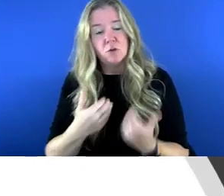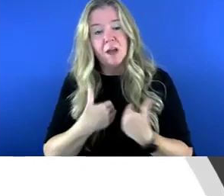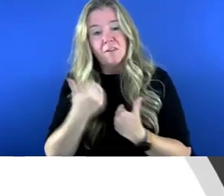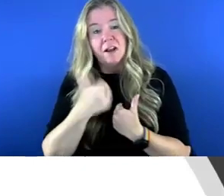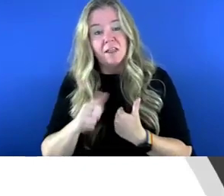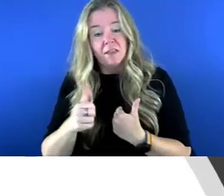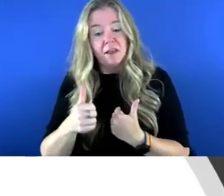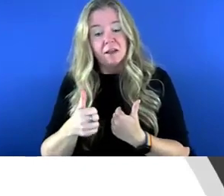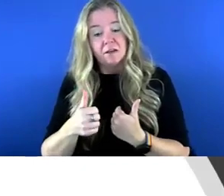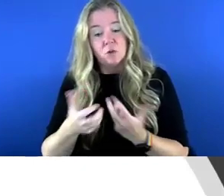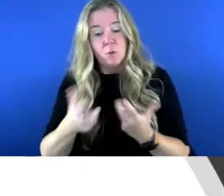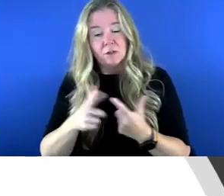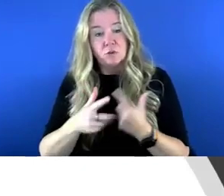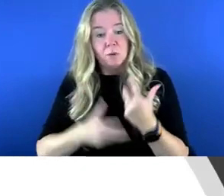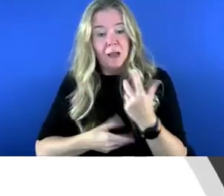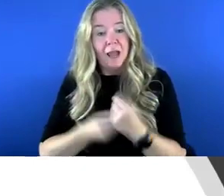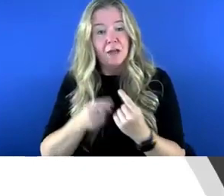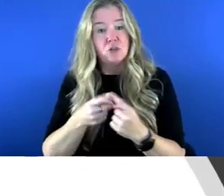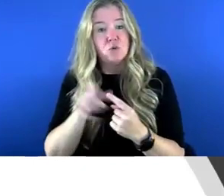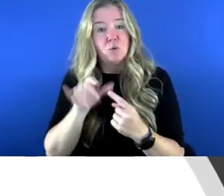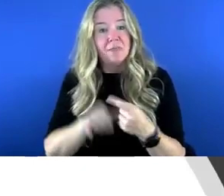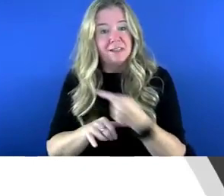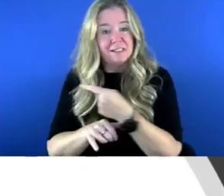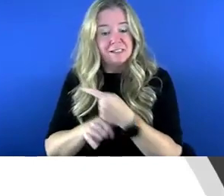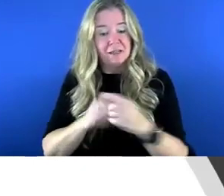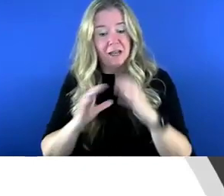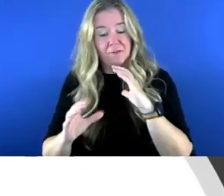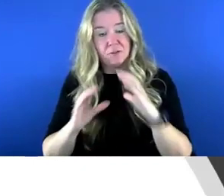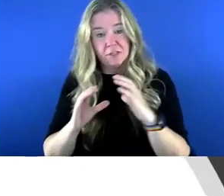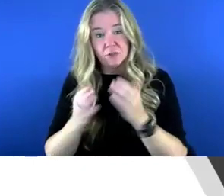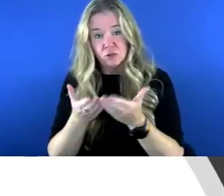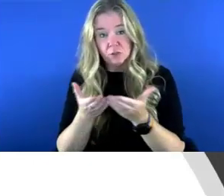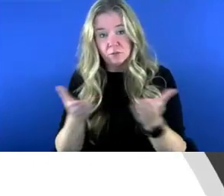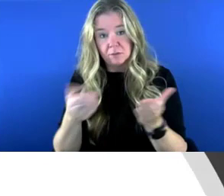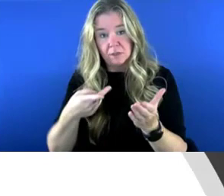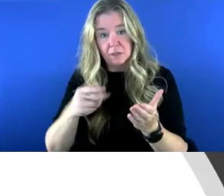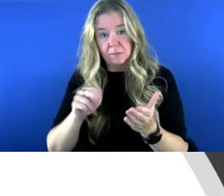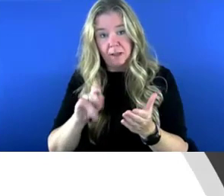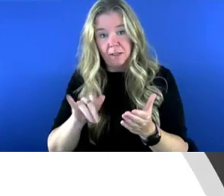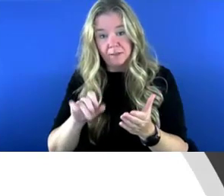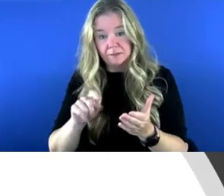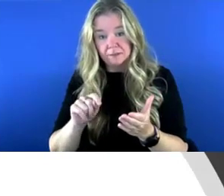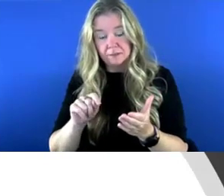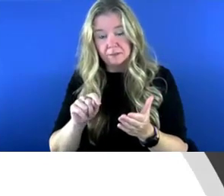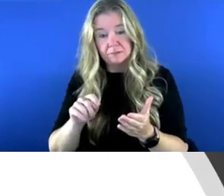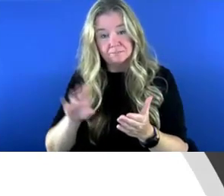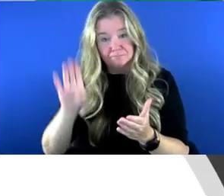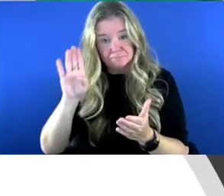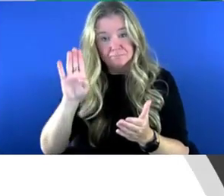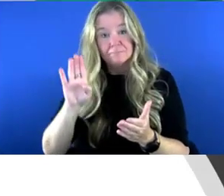that you would like to add to this conversation? Feel free to turn your videos on and introduce--